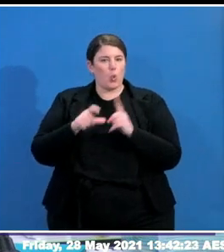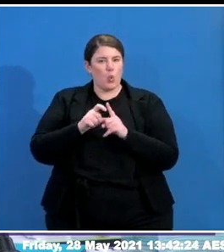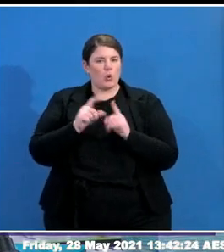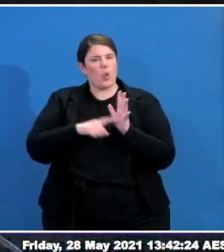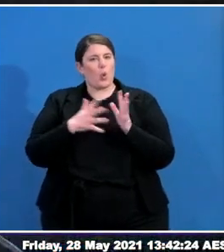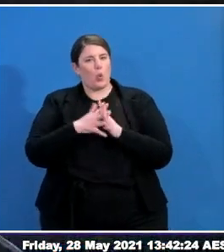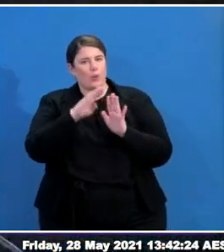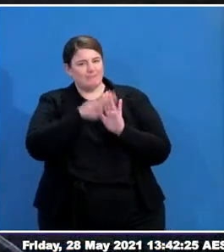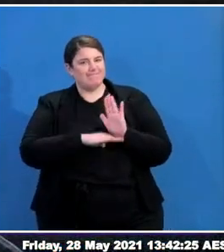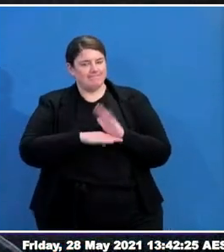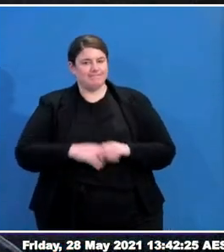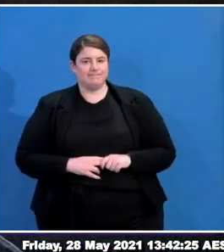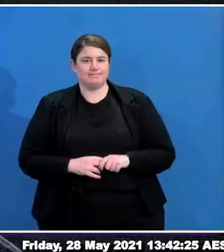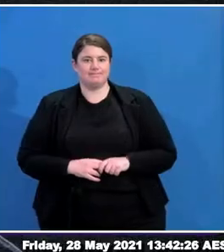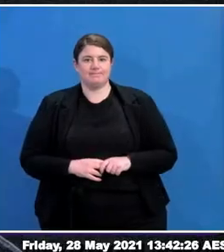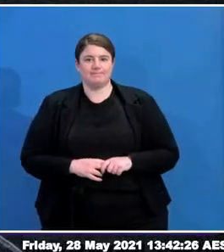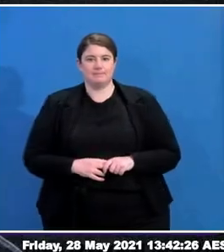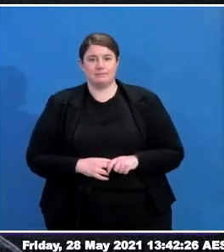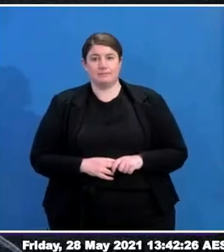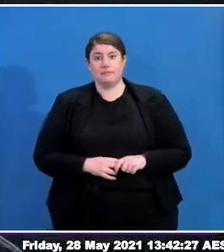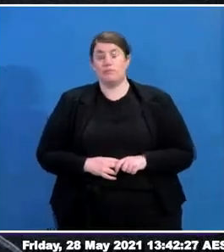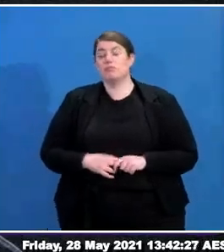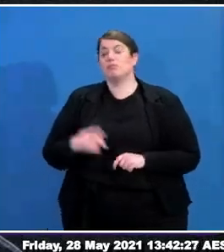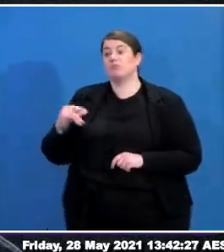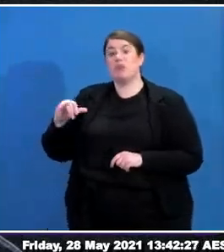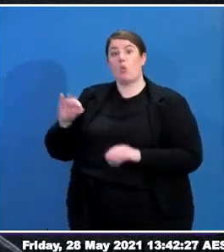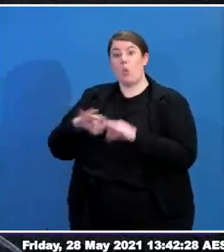MR McNAUGHTON: Yes, the individual staff member selection is certainly up to the providers, of course.